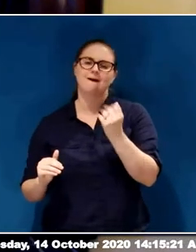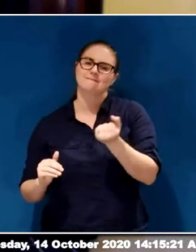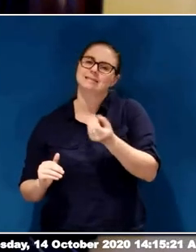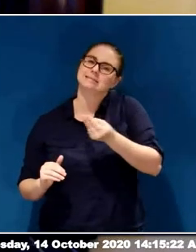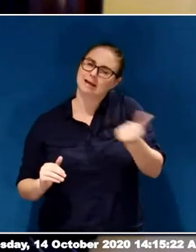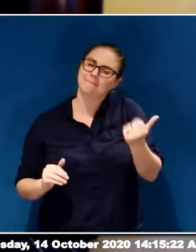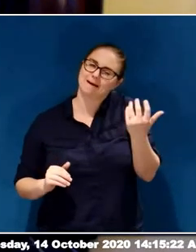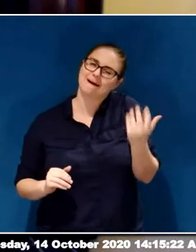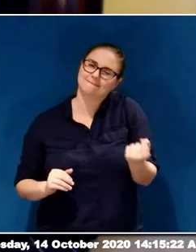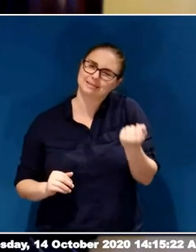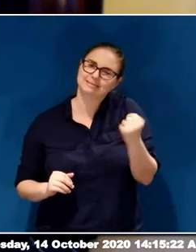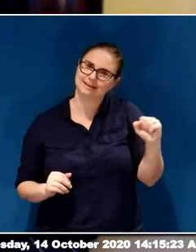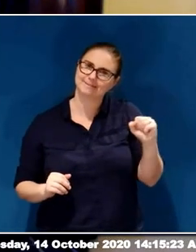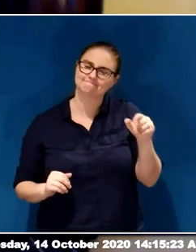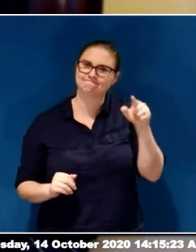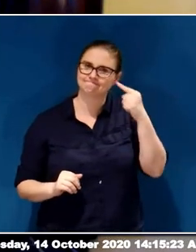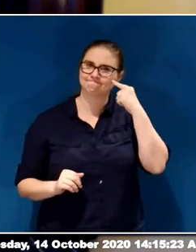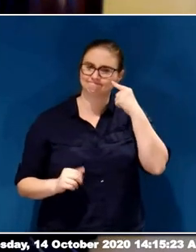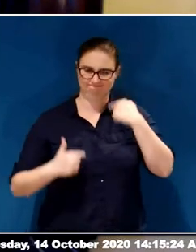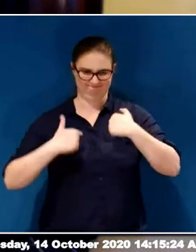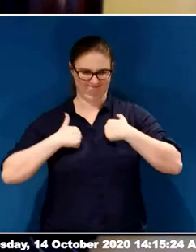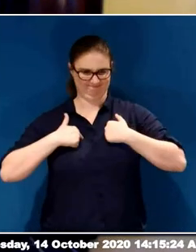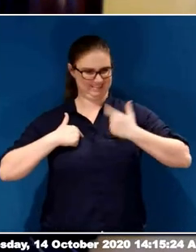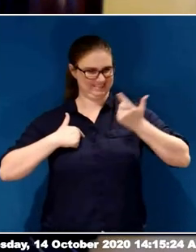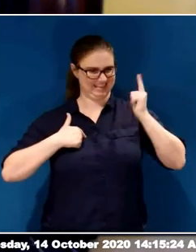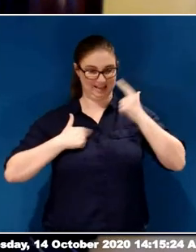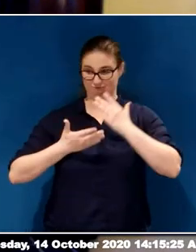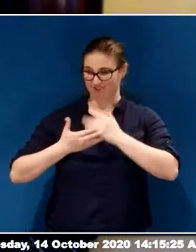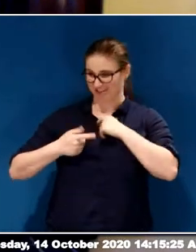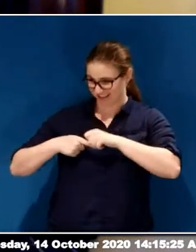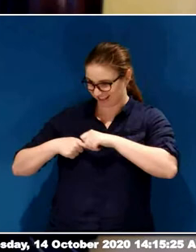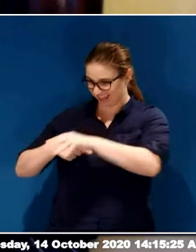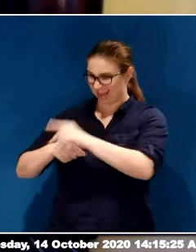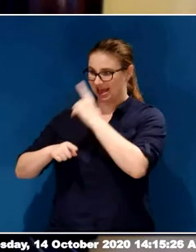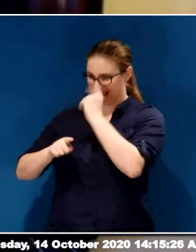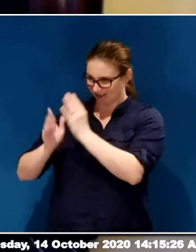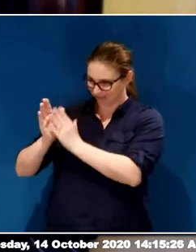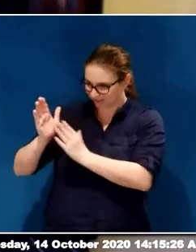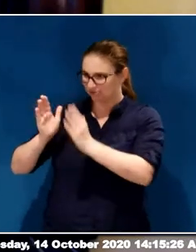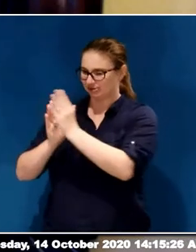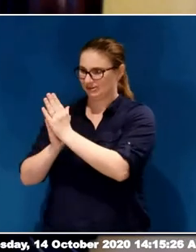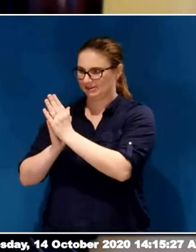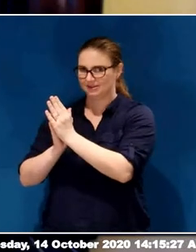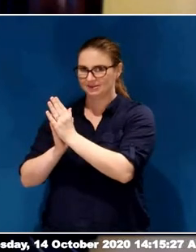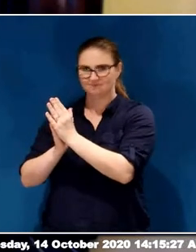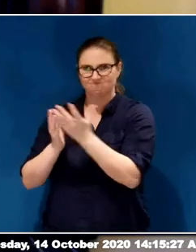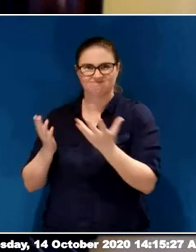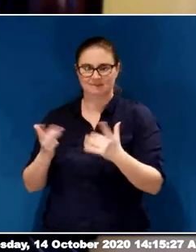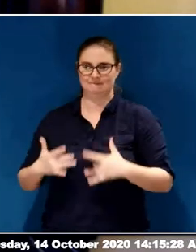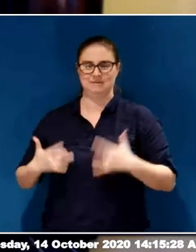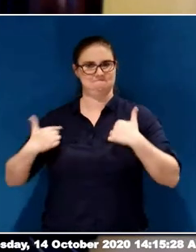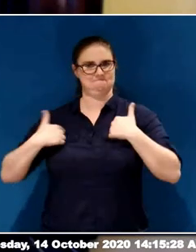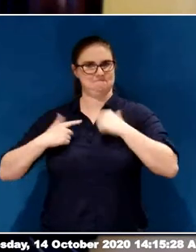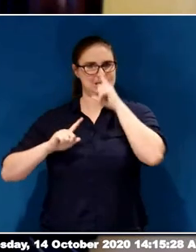And with students with disabilities, they felt it was the students' disability that inherently determined their progress.